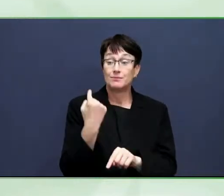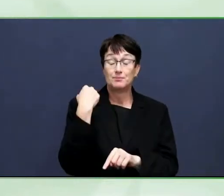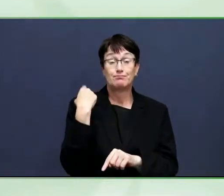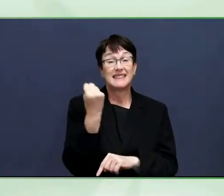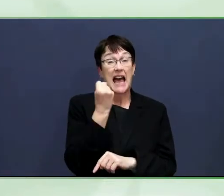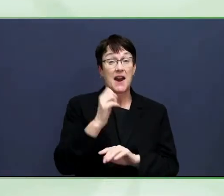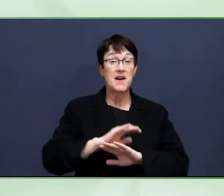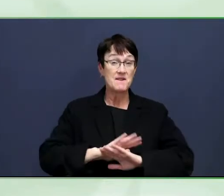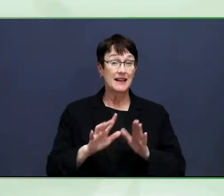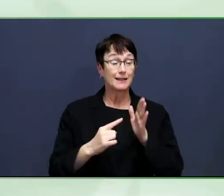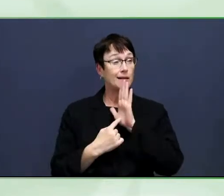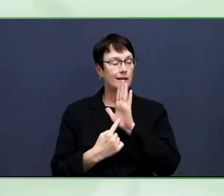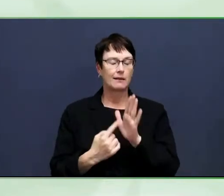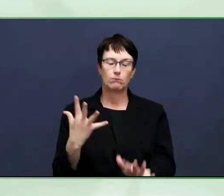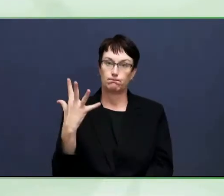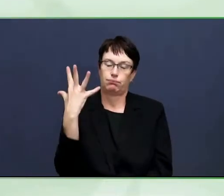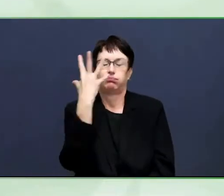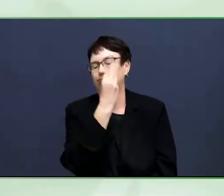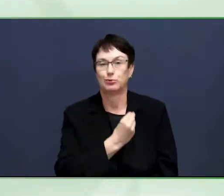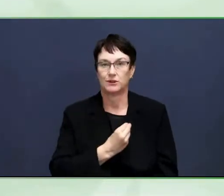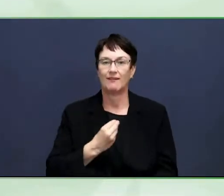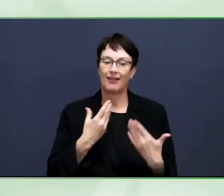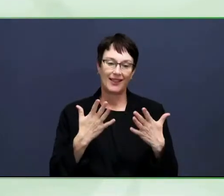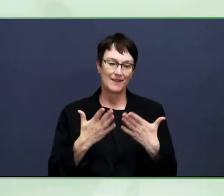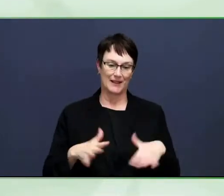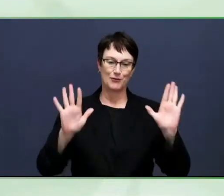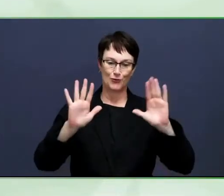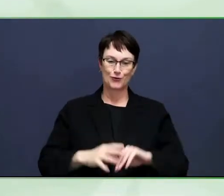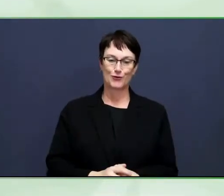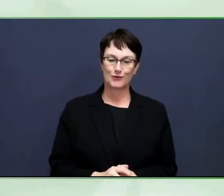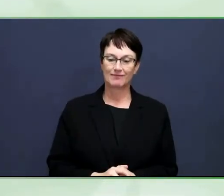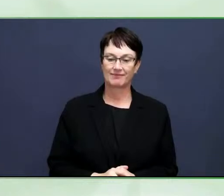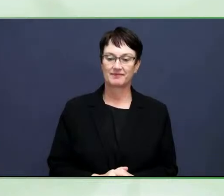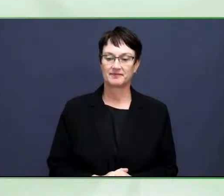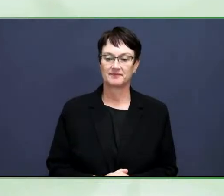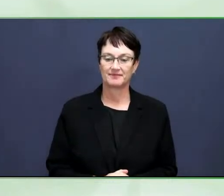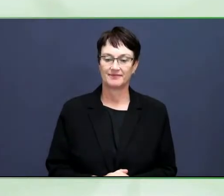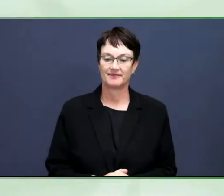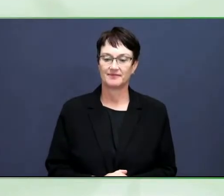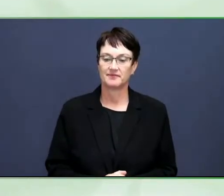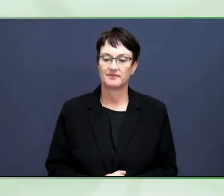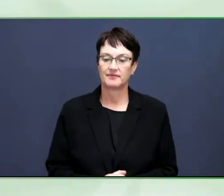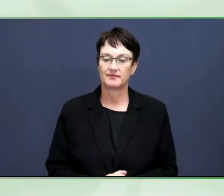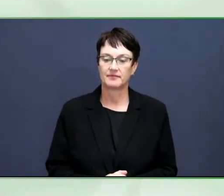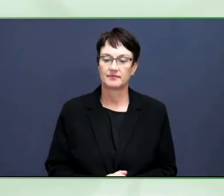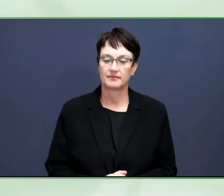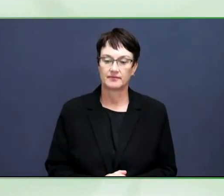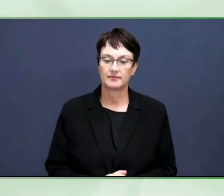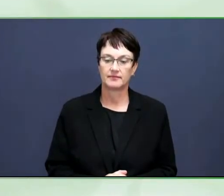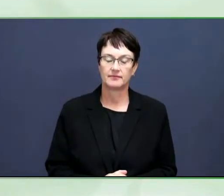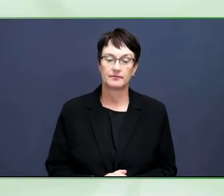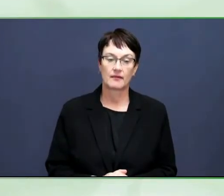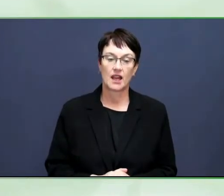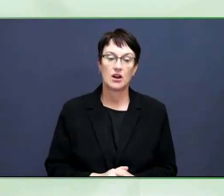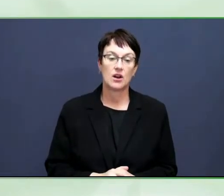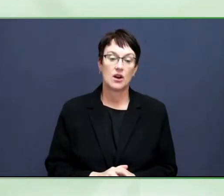When you are talking about people training to become fashion designers, the places to